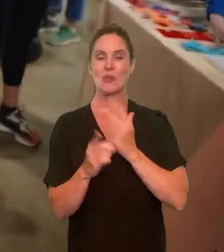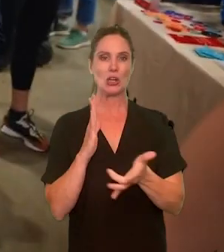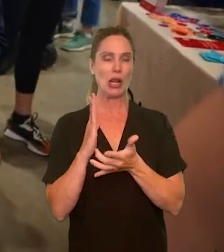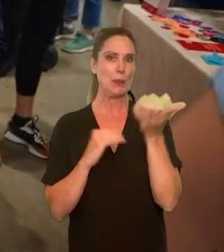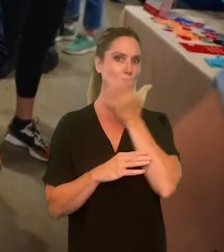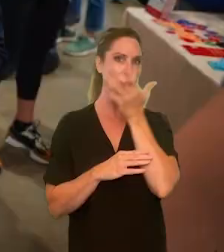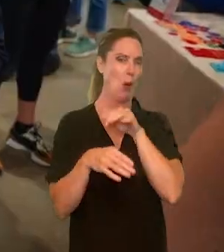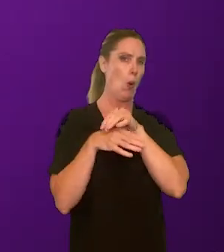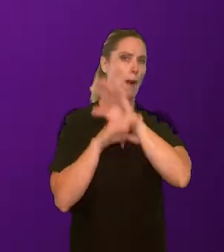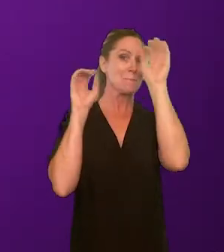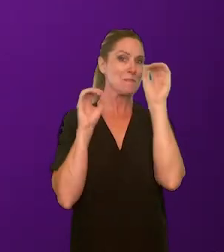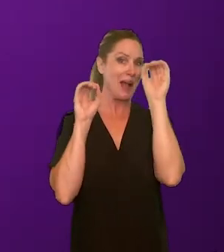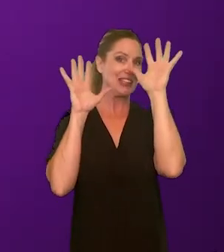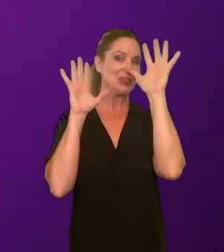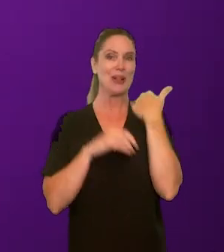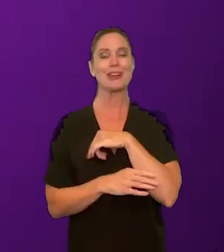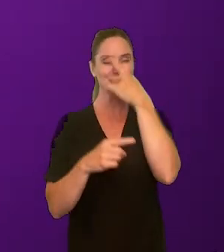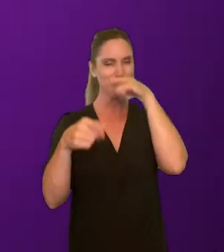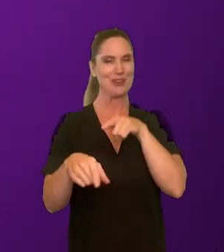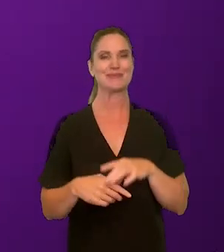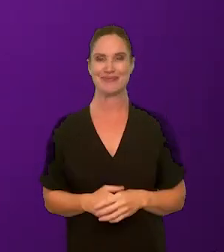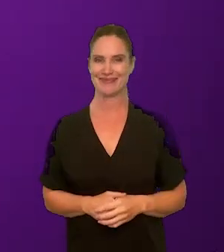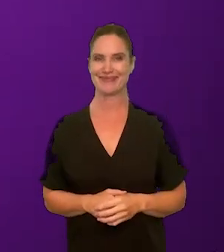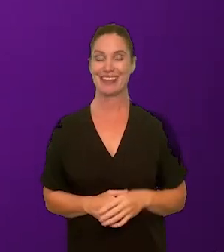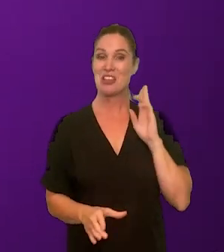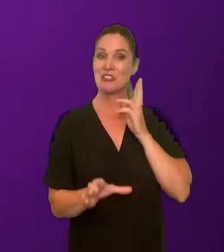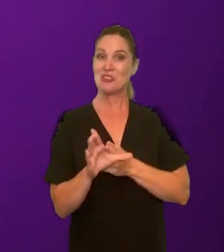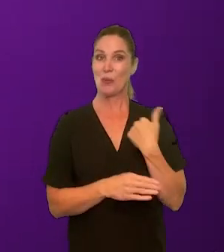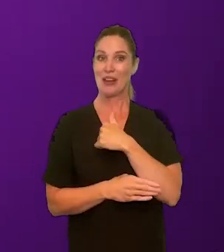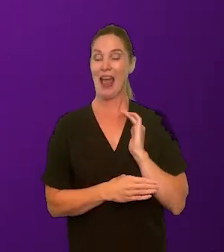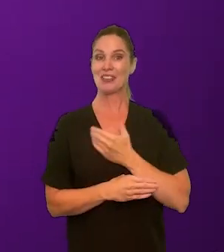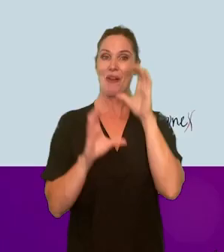Join us in our quest to bring this amazing technology to market.